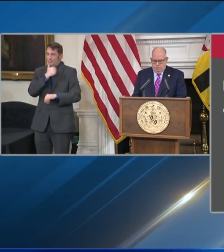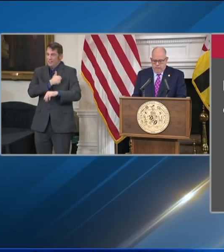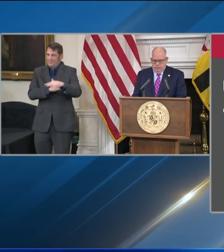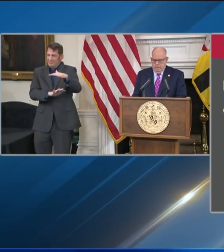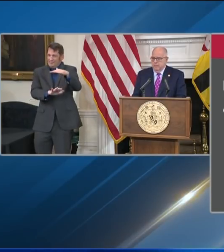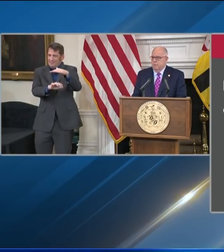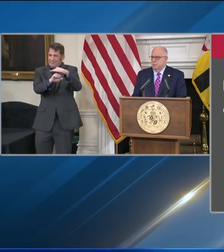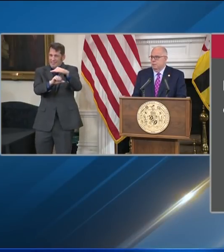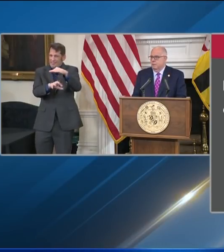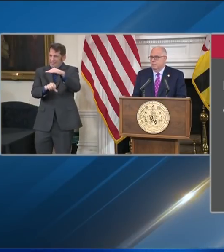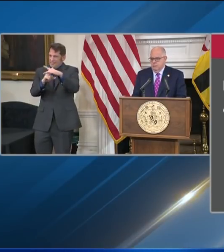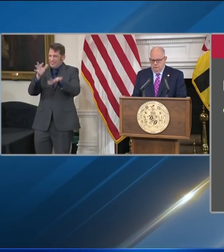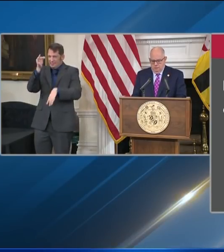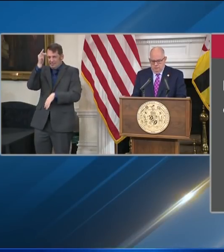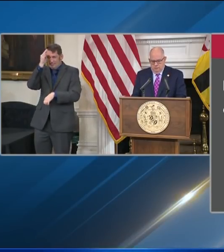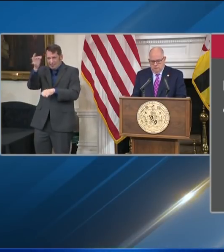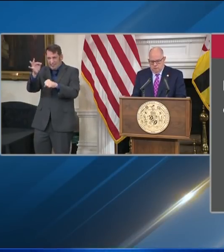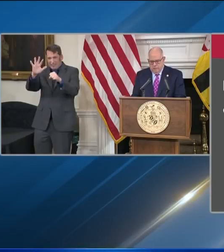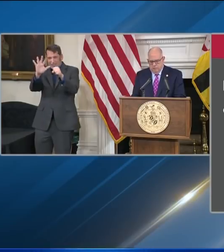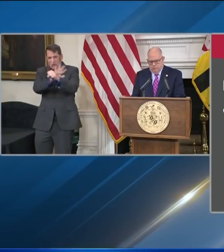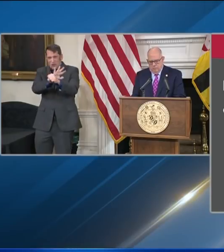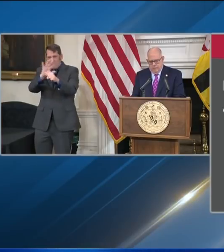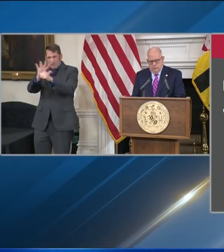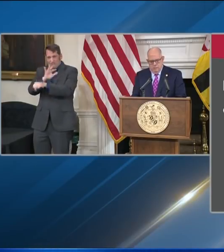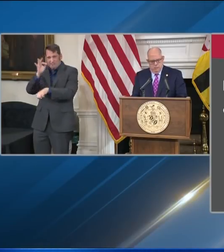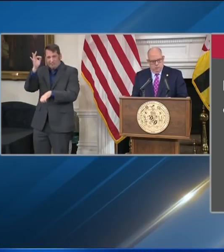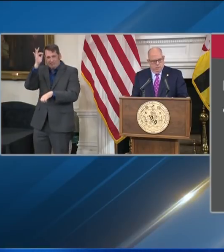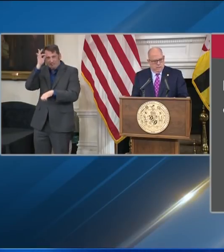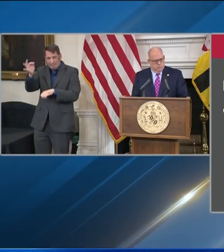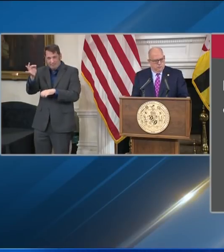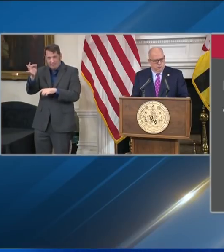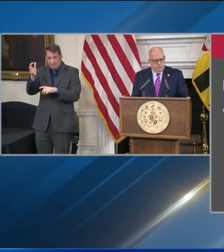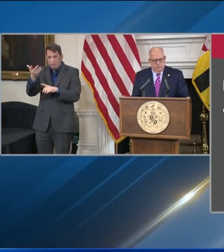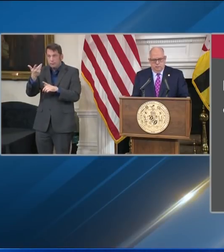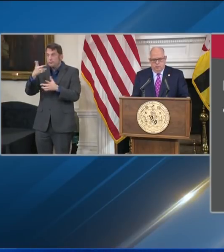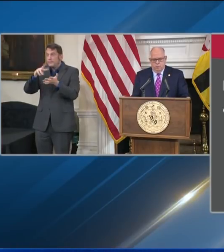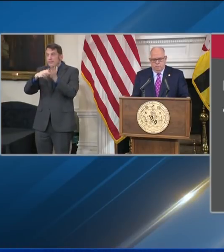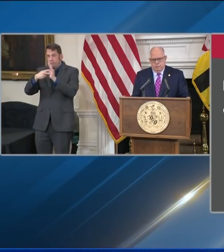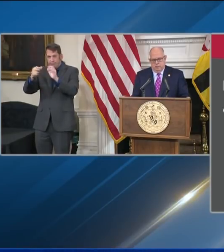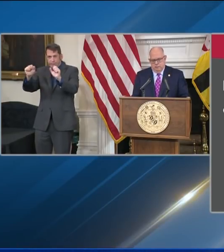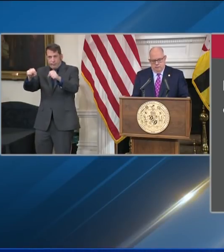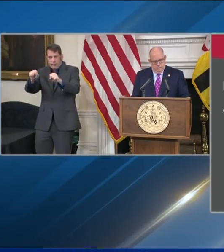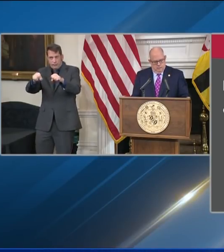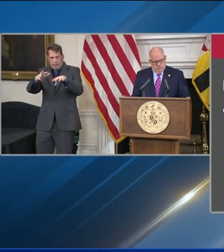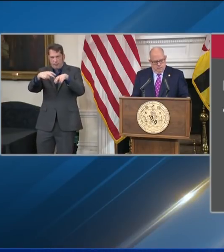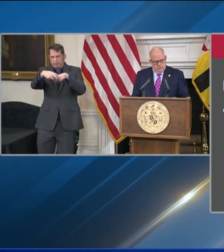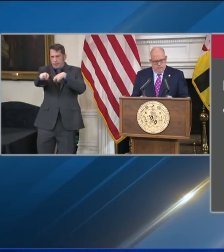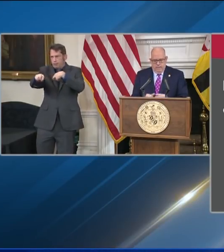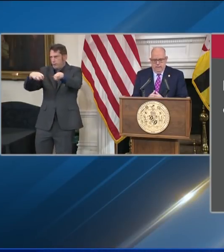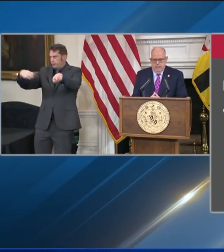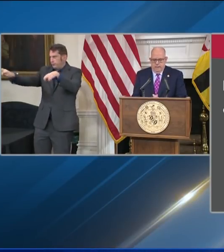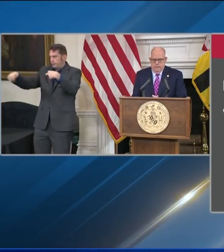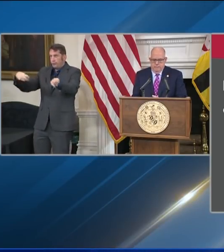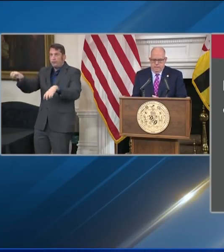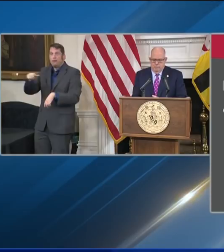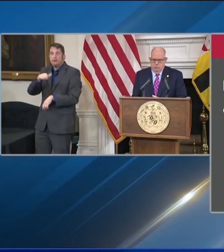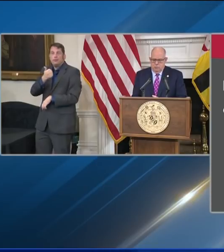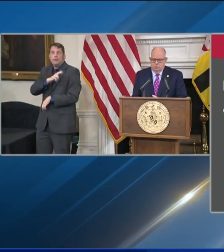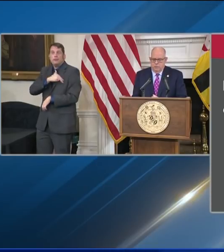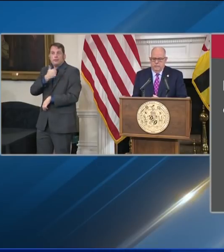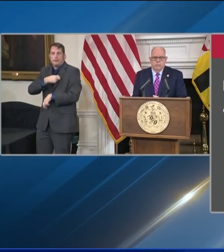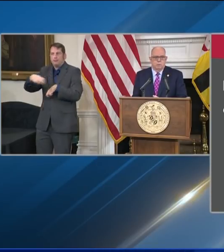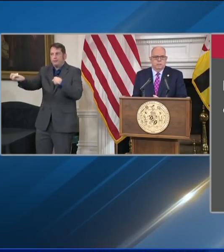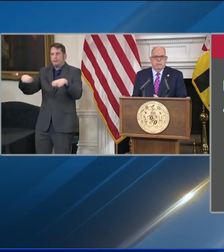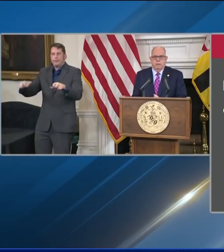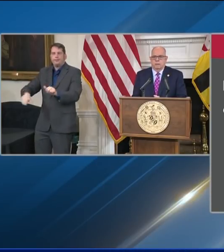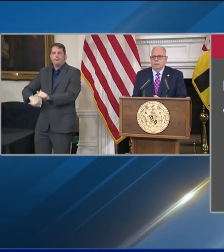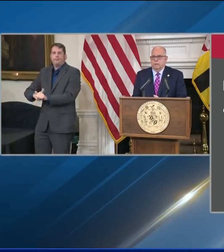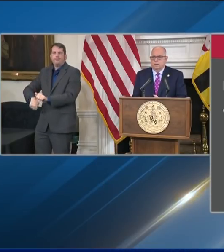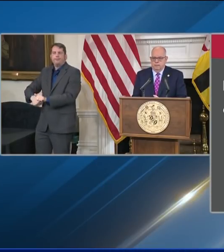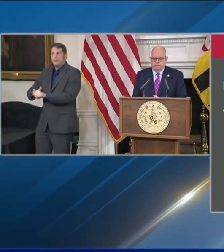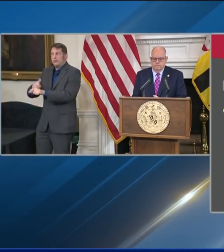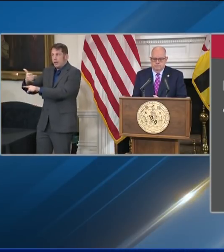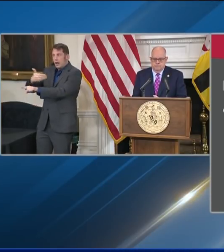ALLOWING HOSPITALS THAT ARE EITHER FULL OR NEAR CAPACITY LIMITS TO TRANSFER PATIENTS TO HOSPITALS THAT ARE EQUIPPED.